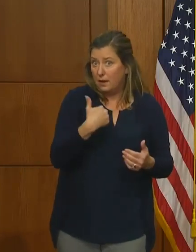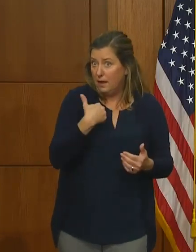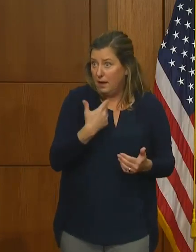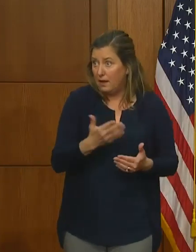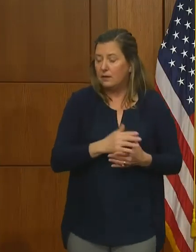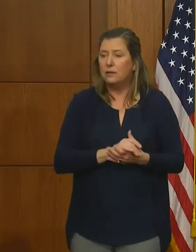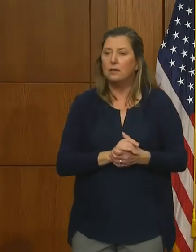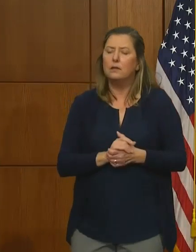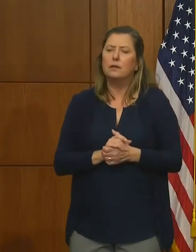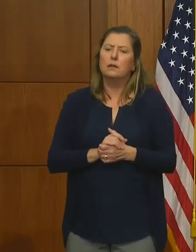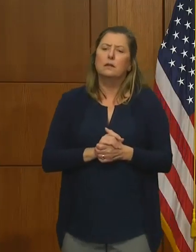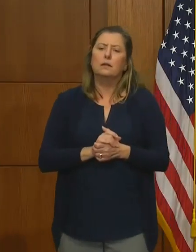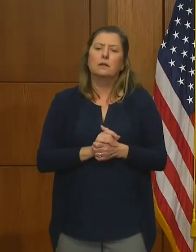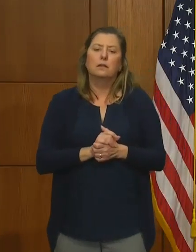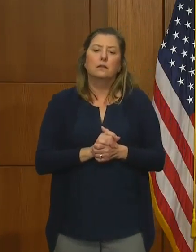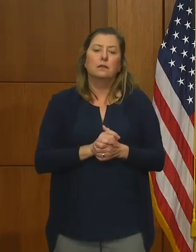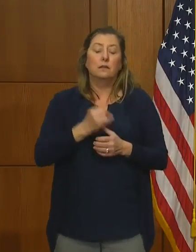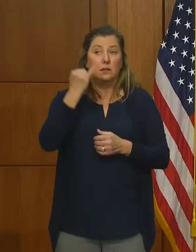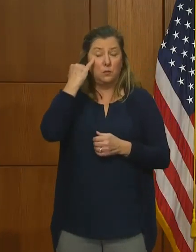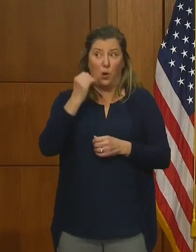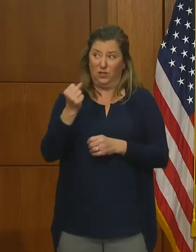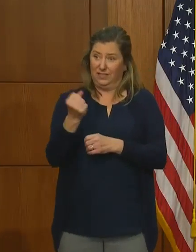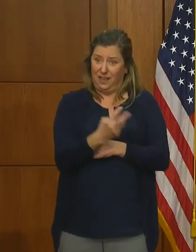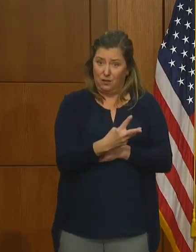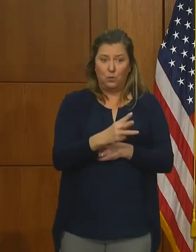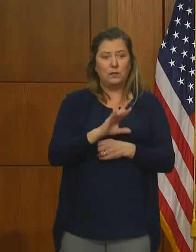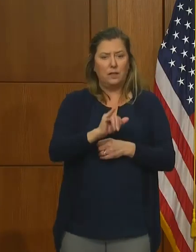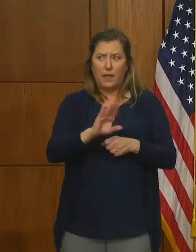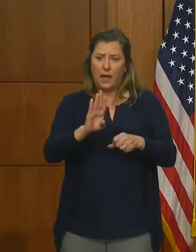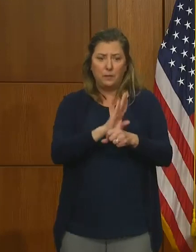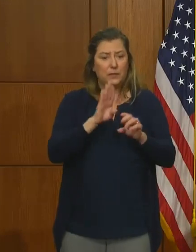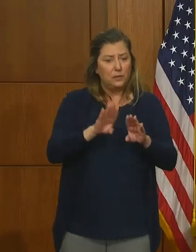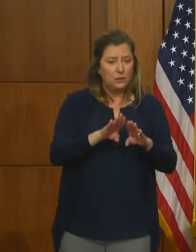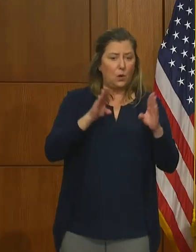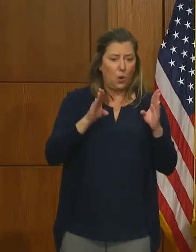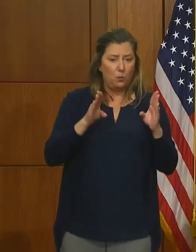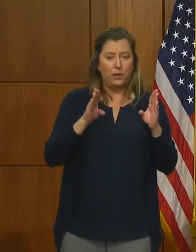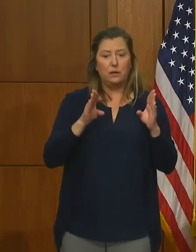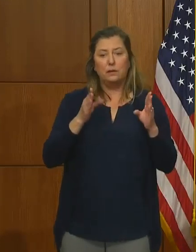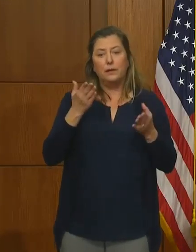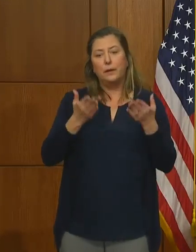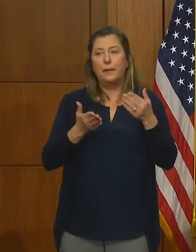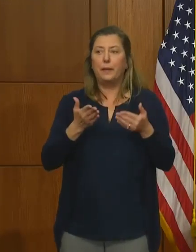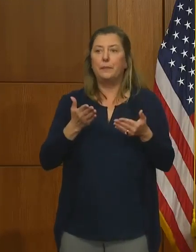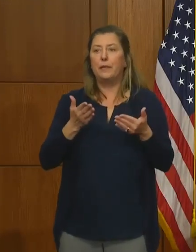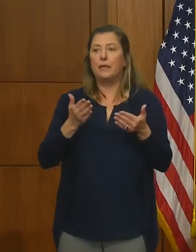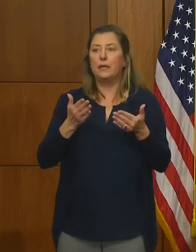BUSINESS OUT IN THE SOUTHWEST- HEAD AND THAT IS IT. IF THERE